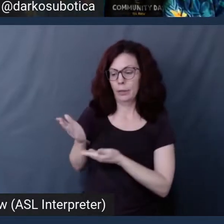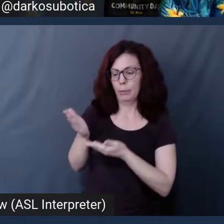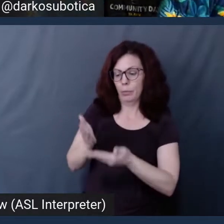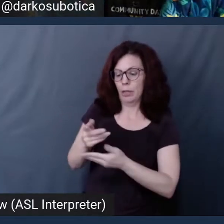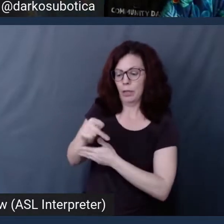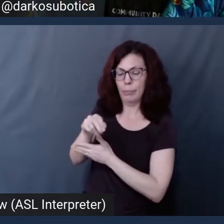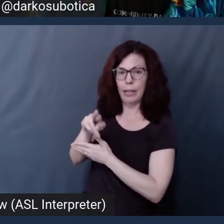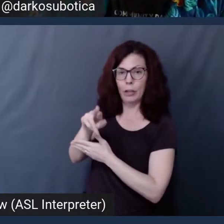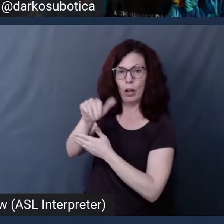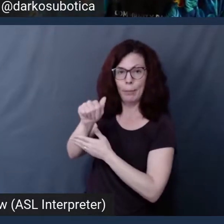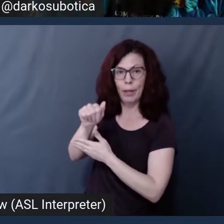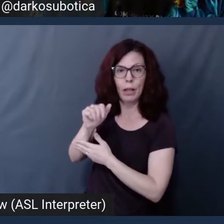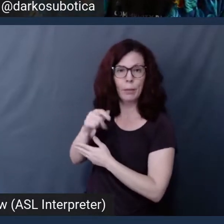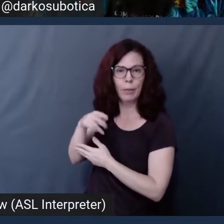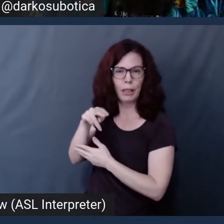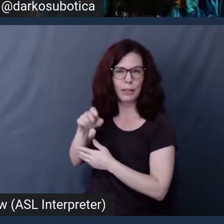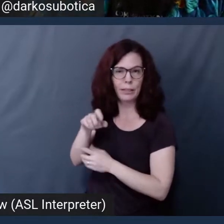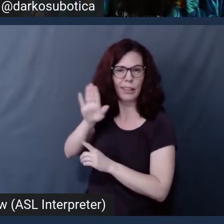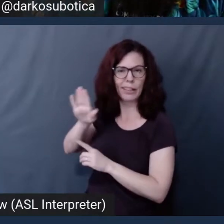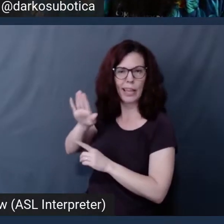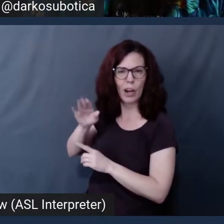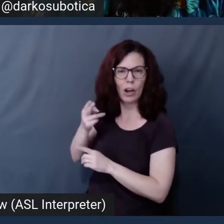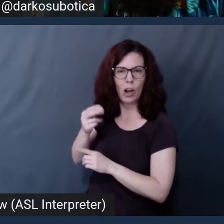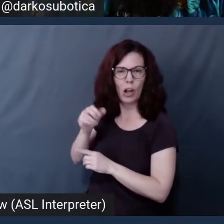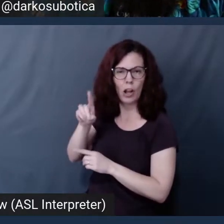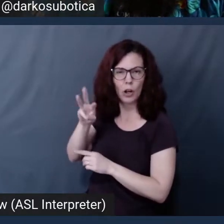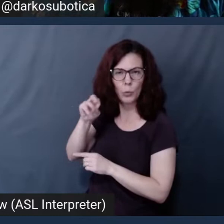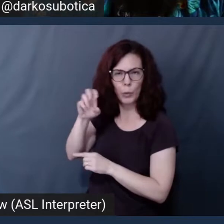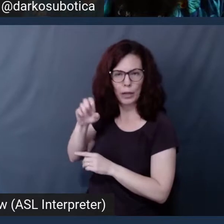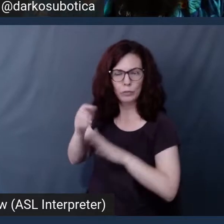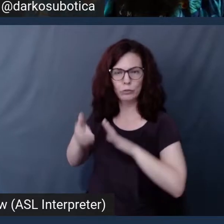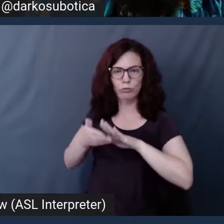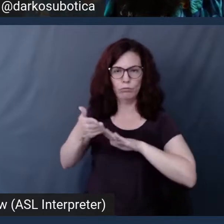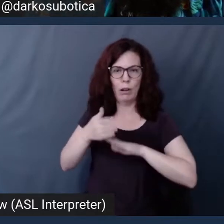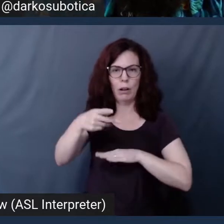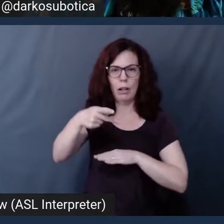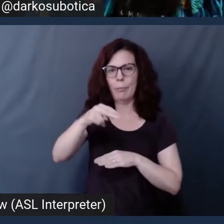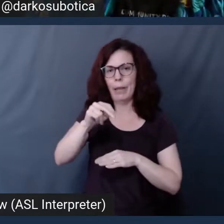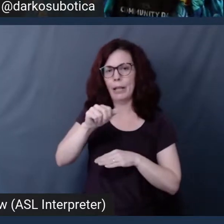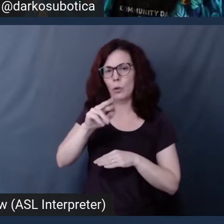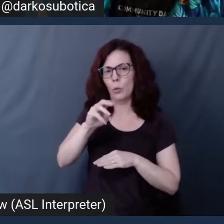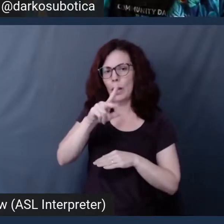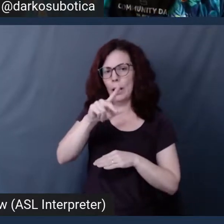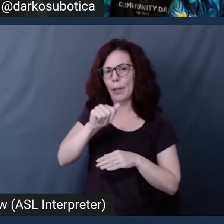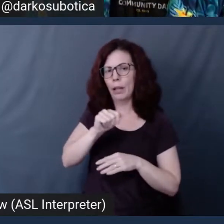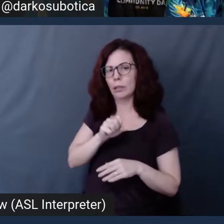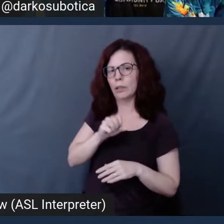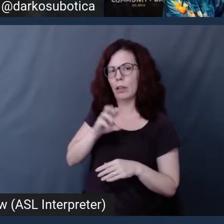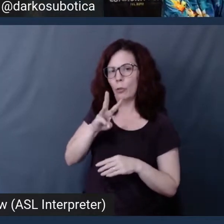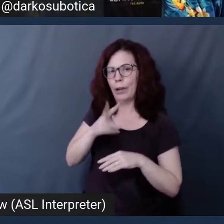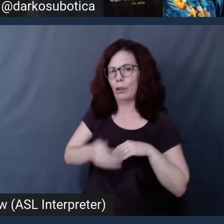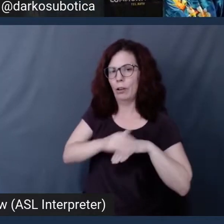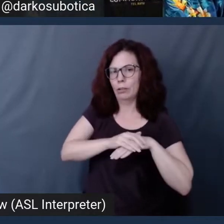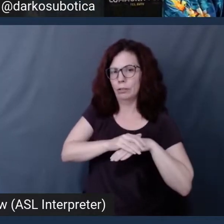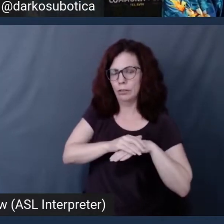So it will be the hardware that they provide that's gonna run the Panorama software stack on top of that. So over time, our customers can expect